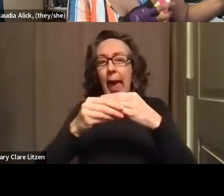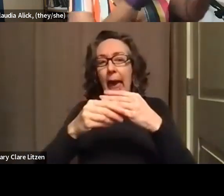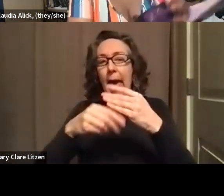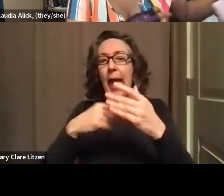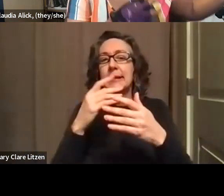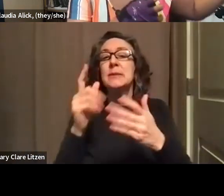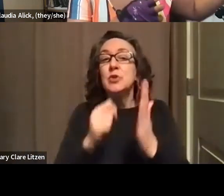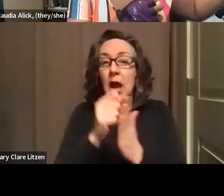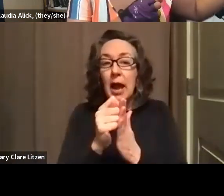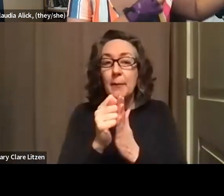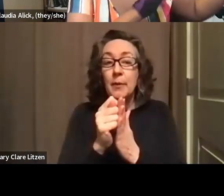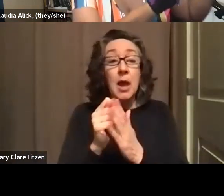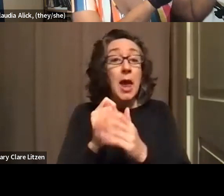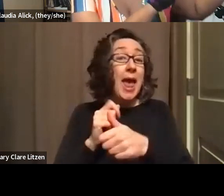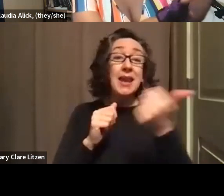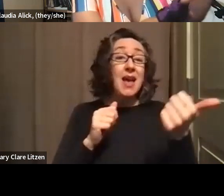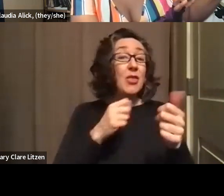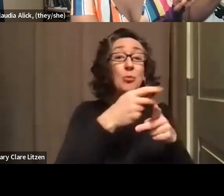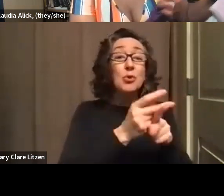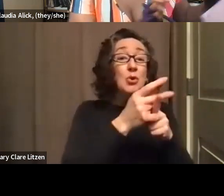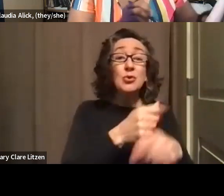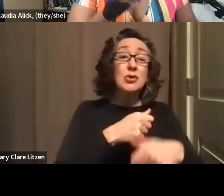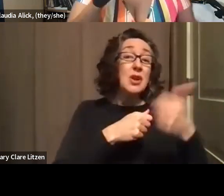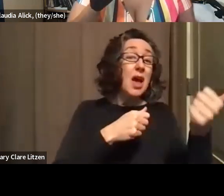These are ignorance bubbles that other folks have that.